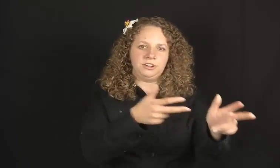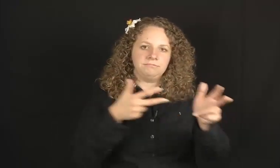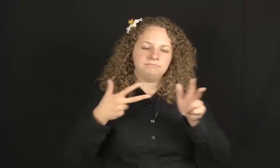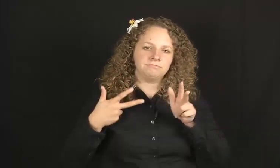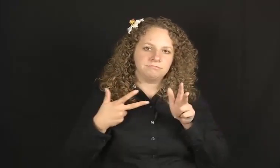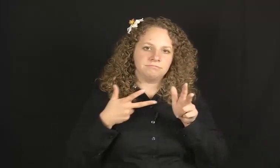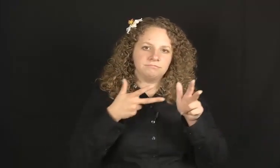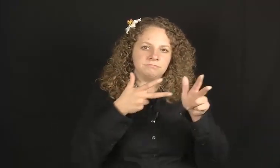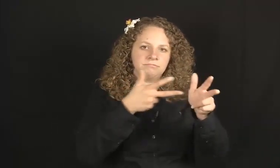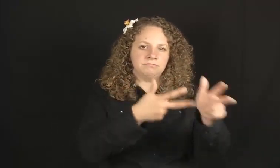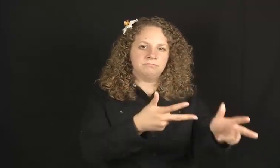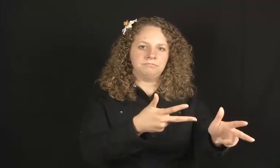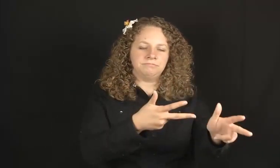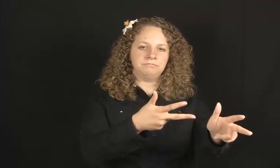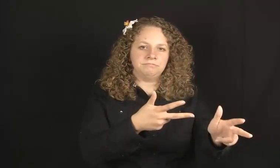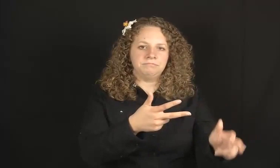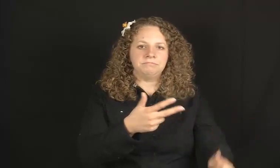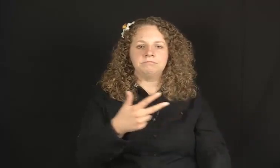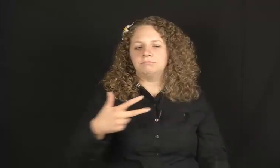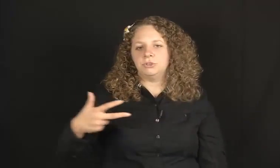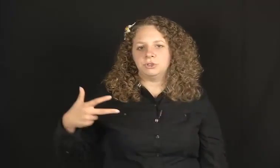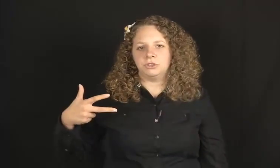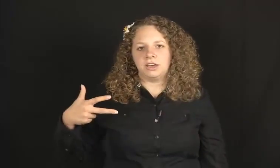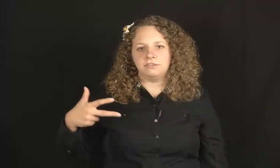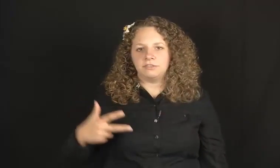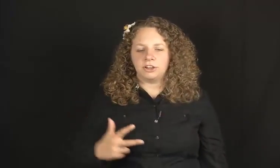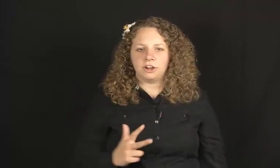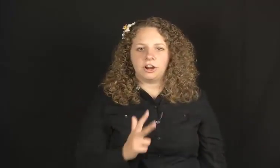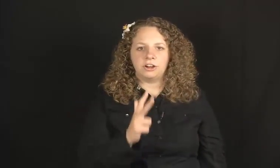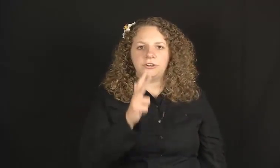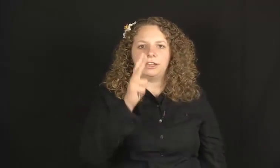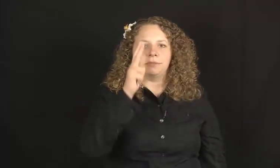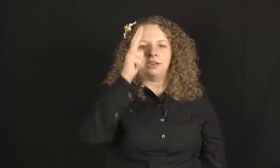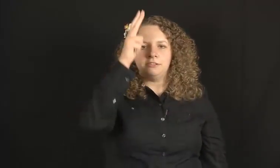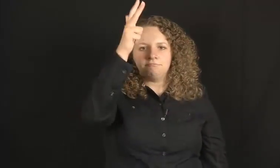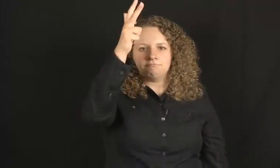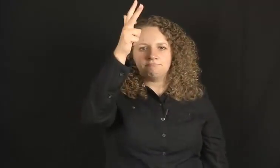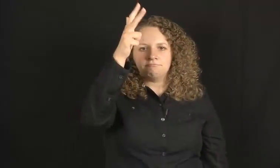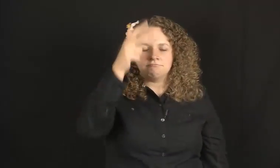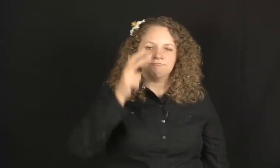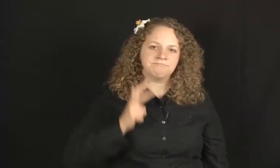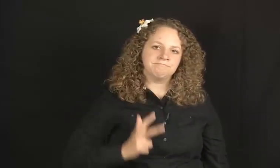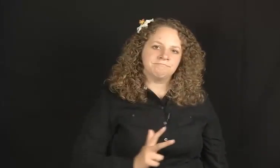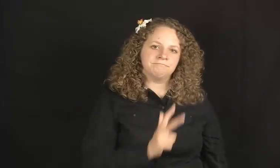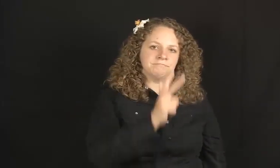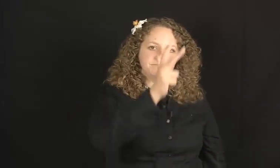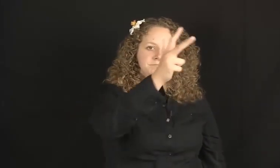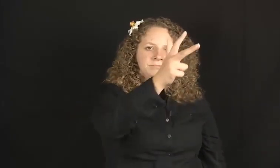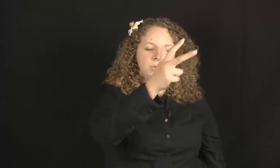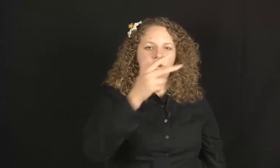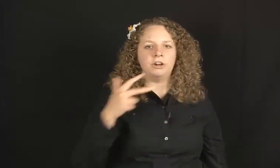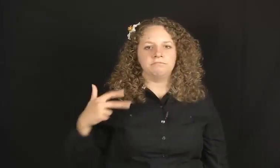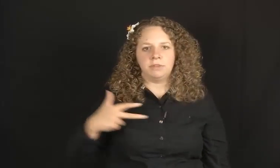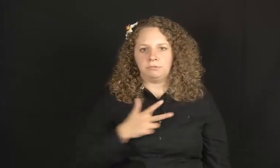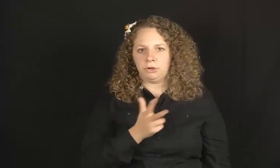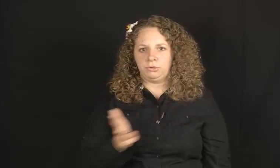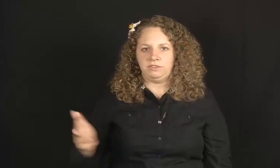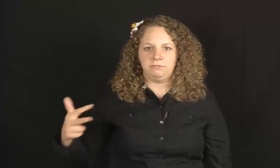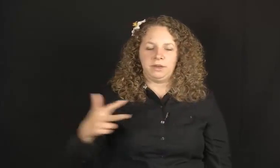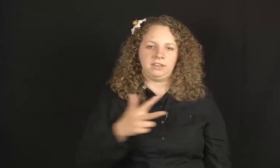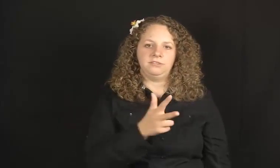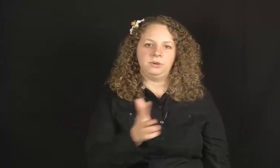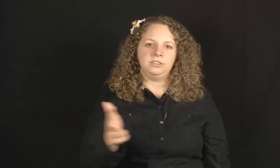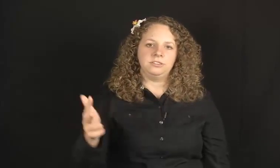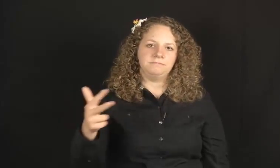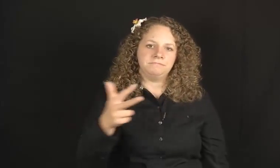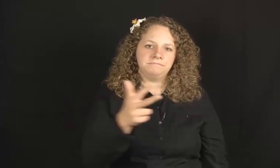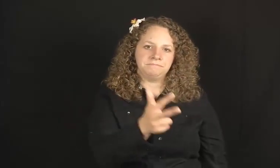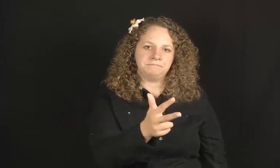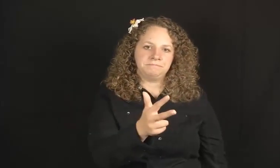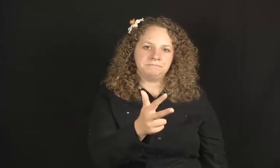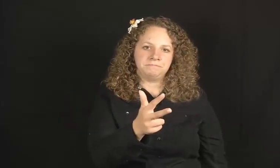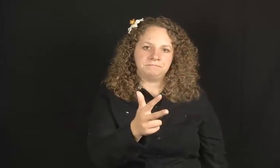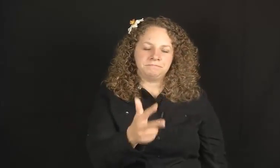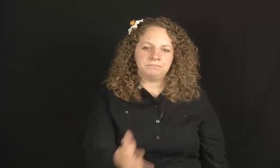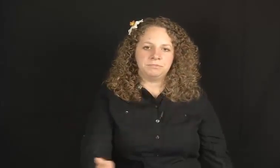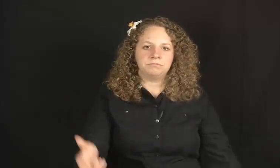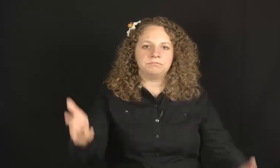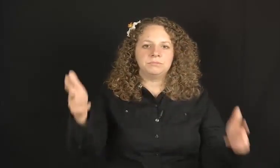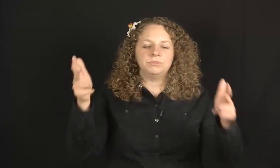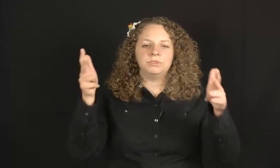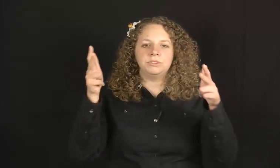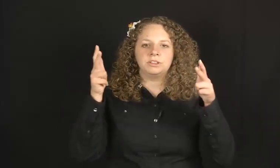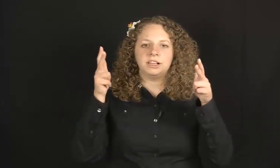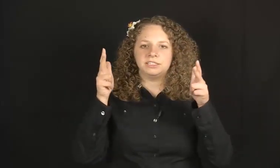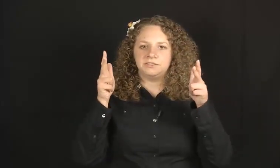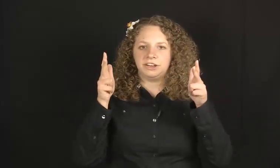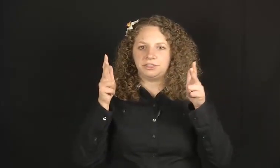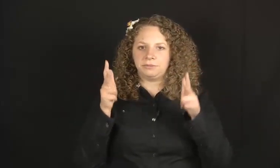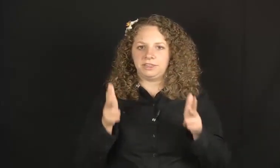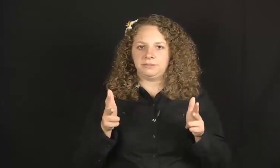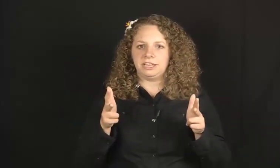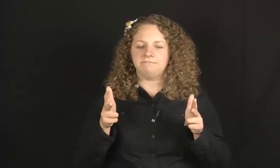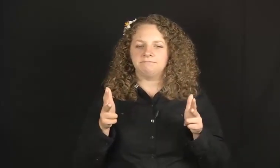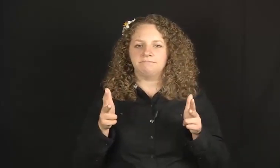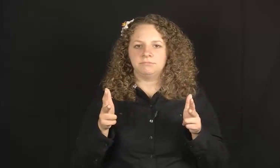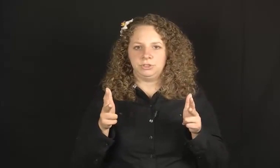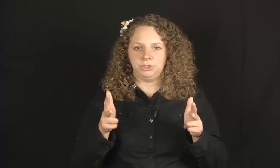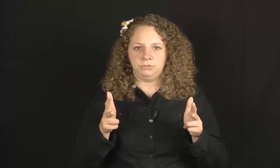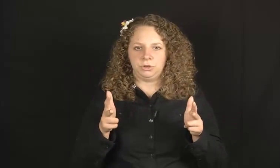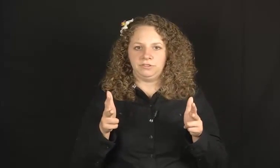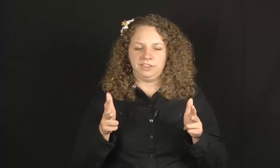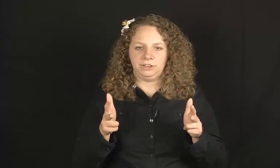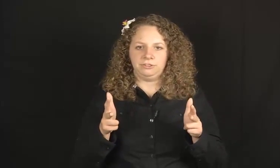You also have a car going up a hill, or a boat weaving back and forth, CL-33: two motor